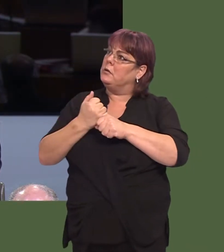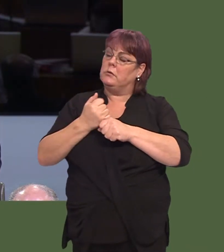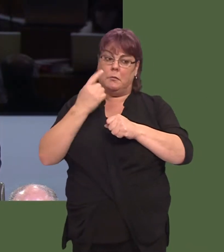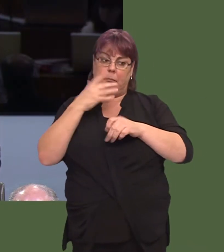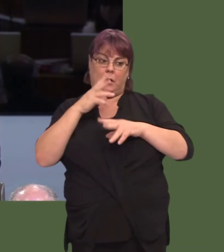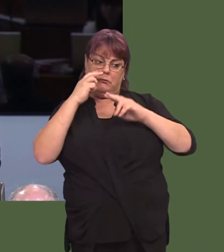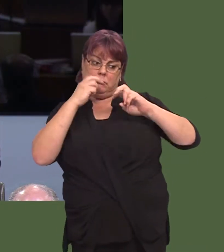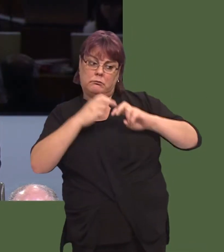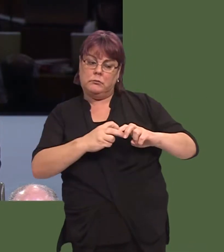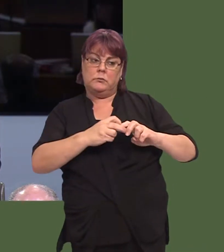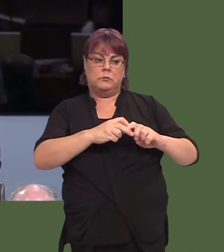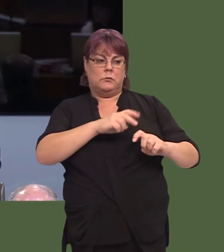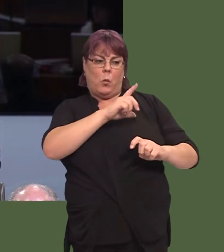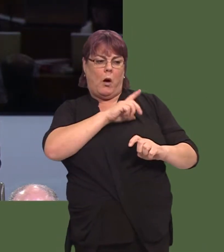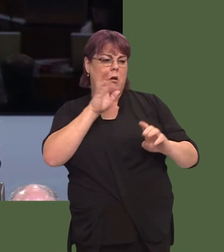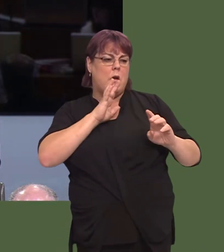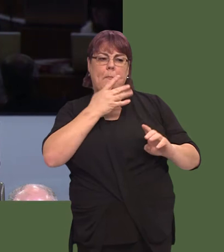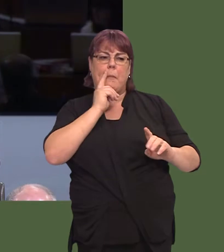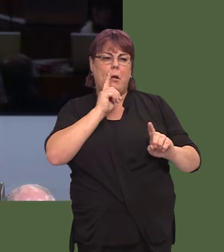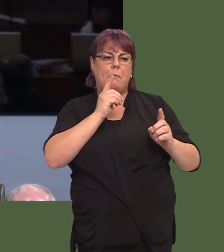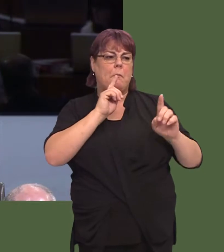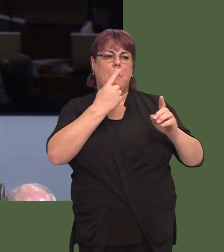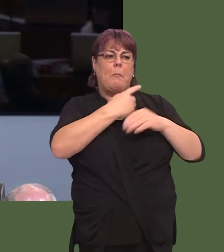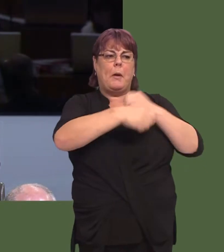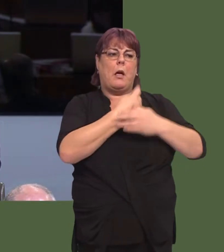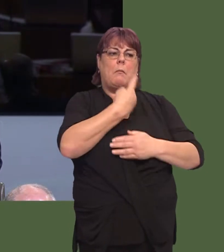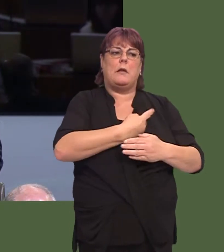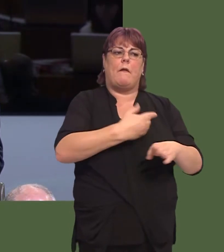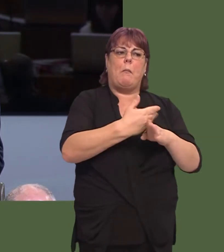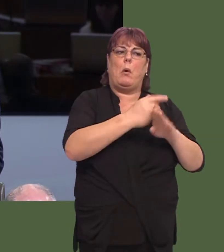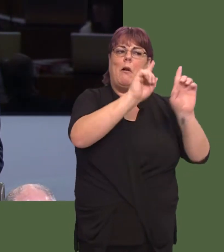to young people becoming self-employed, in rural Wales in particular?